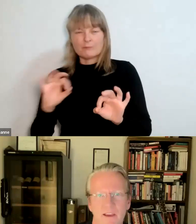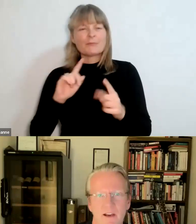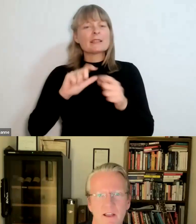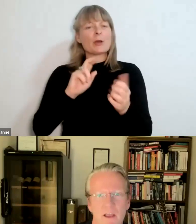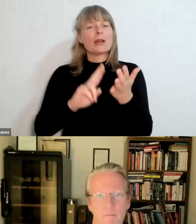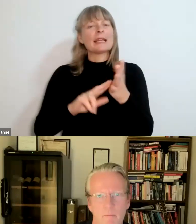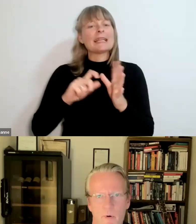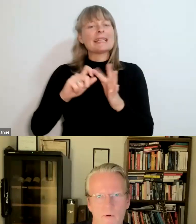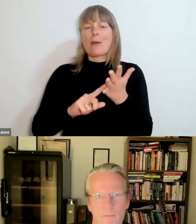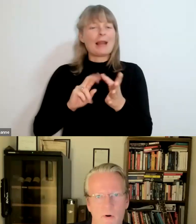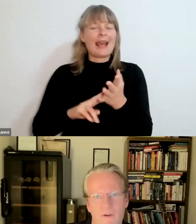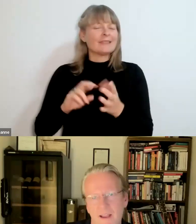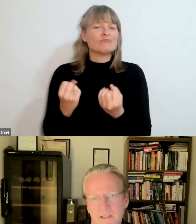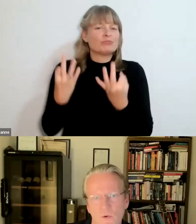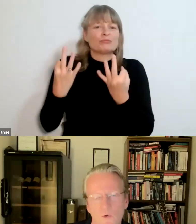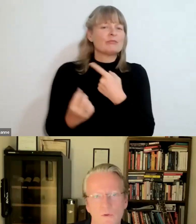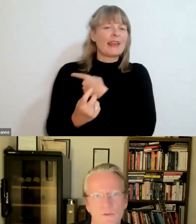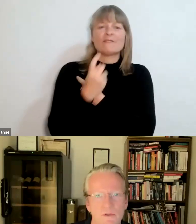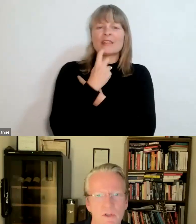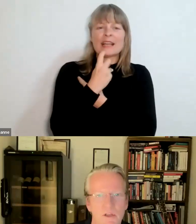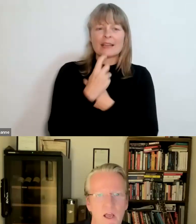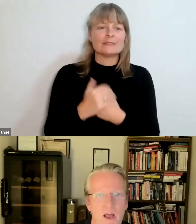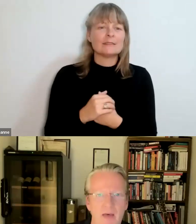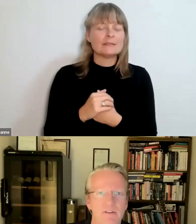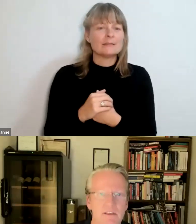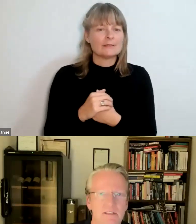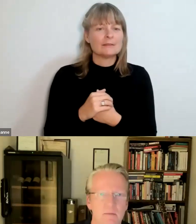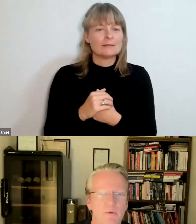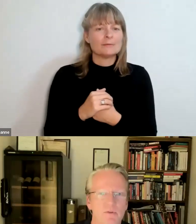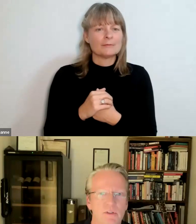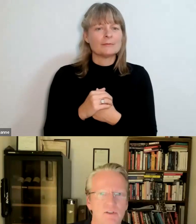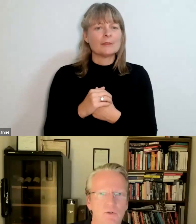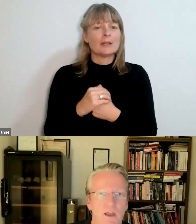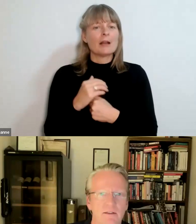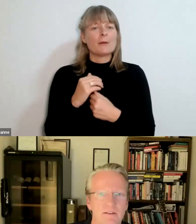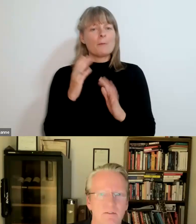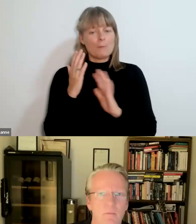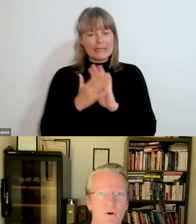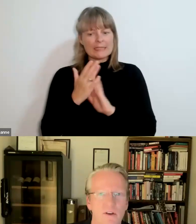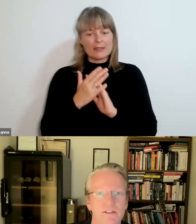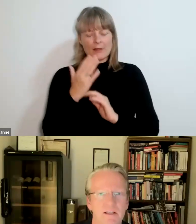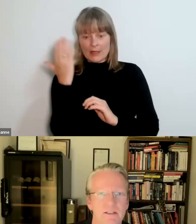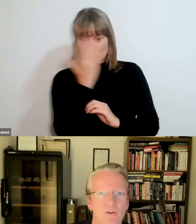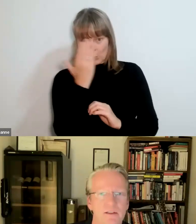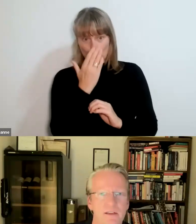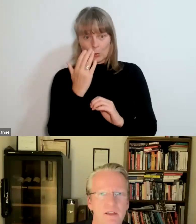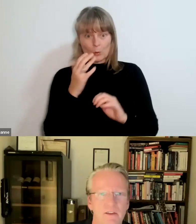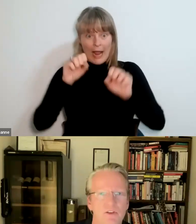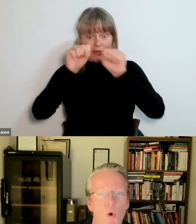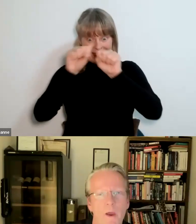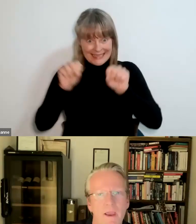successful or the school is successful in the Finnish system for example they do not have NAPLAN